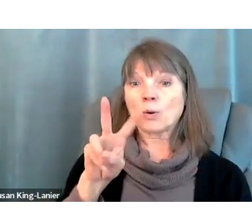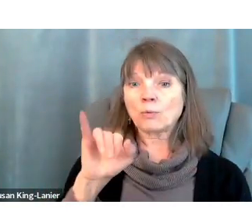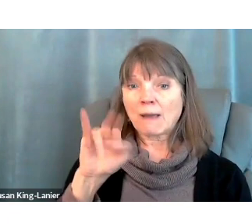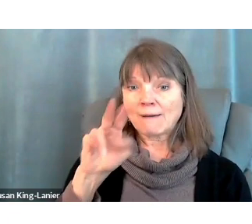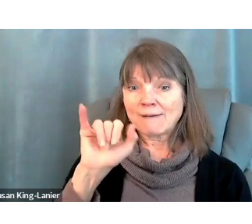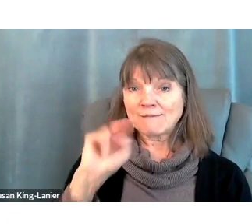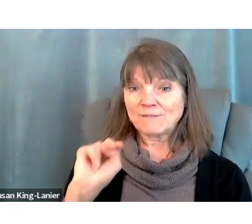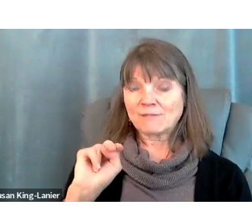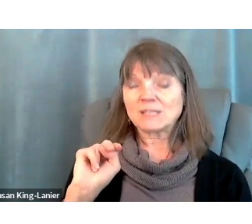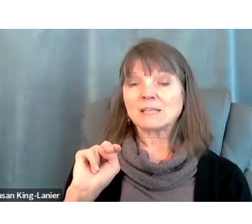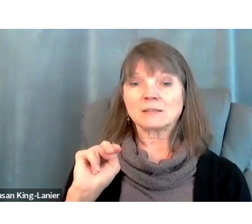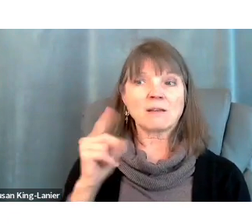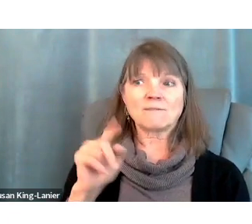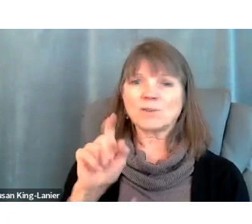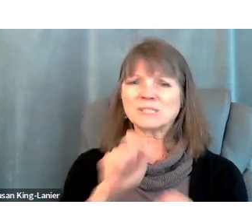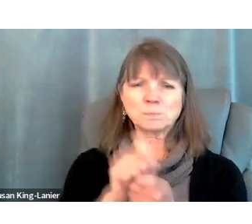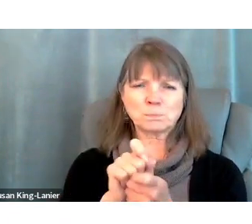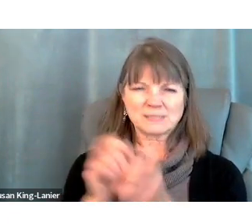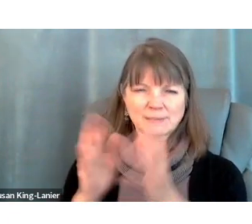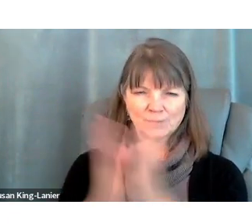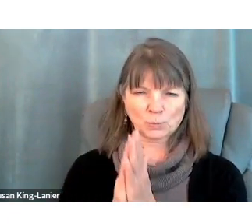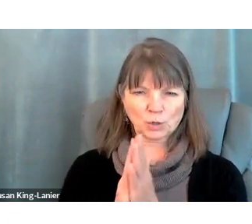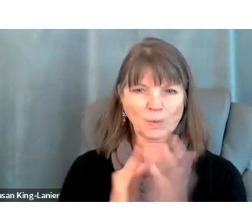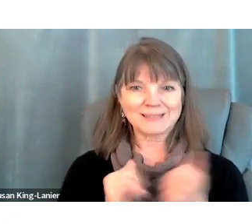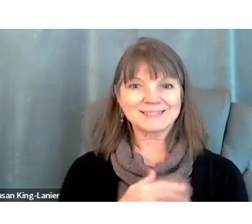myself with any additional requests. Thank you again.